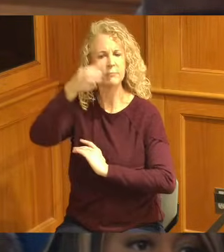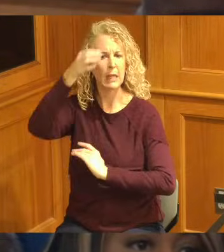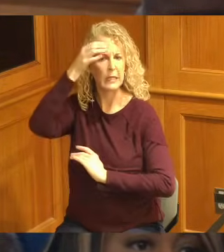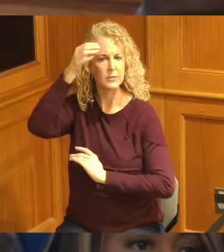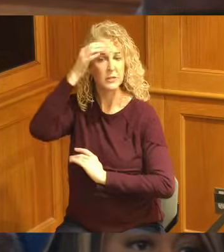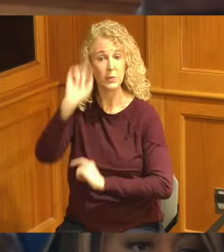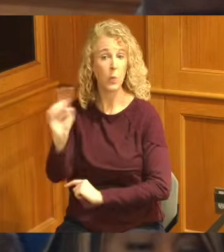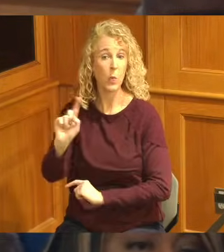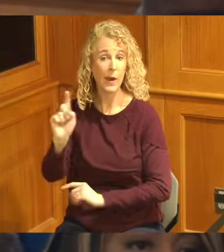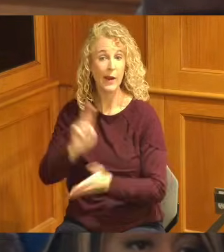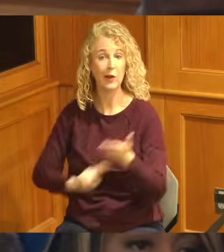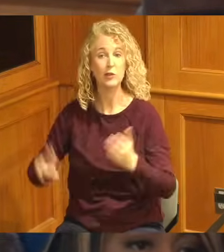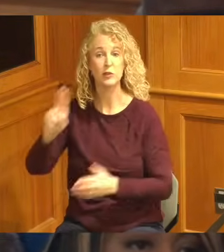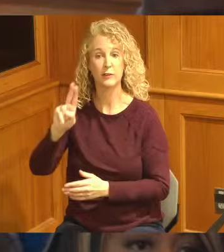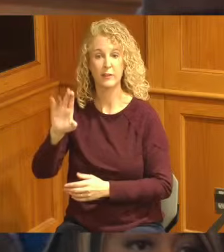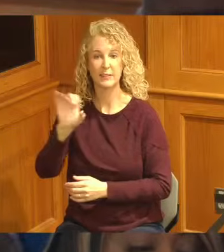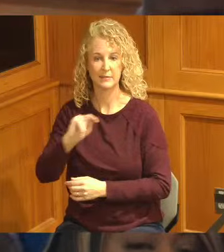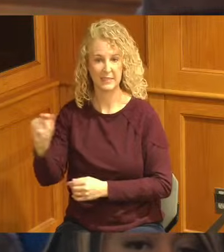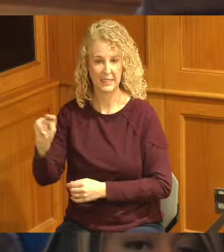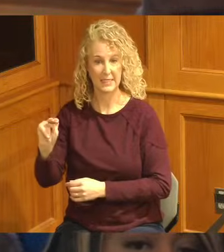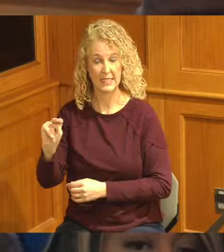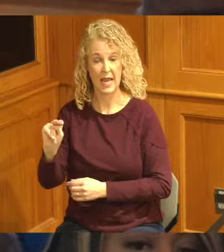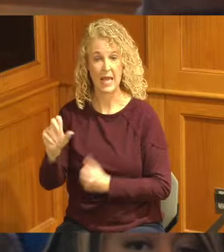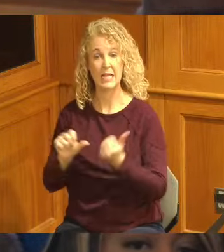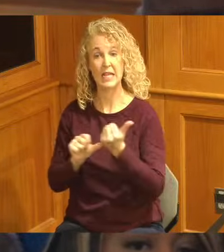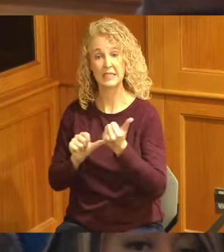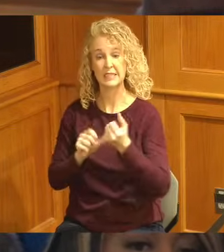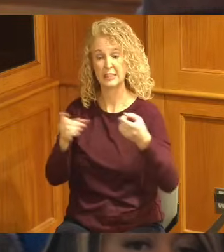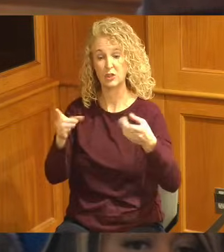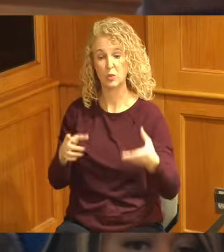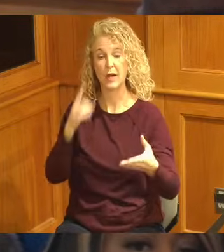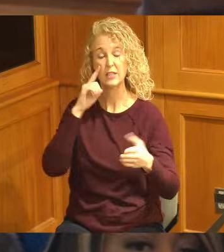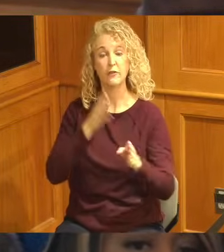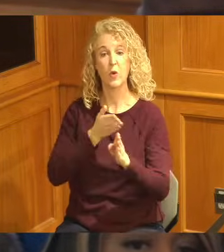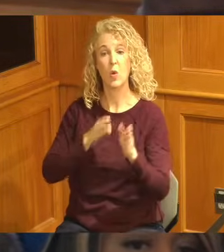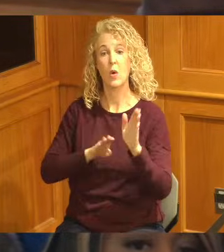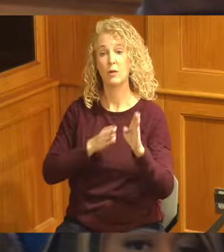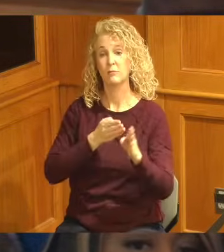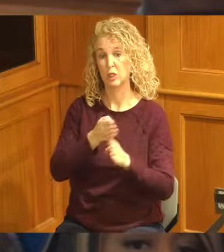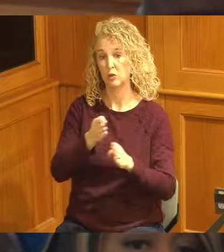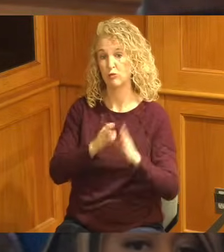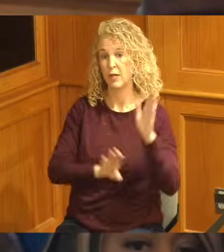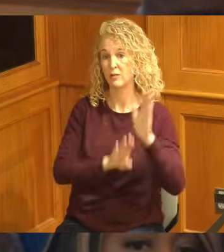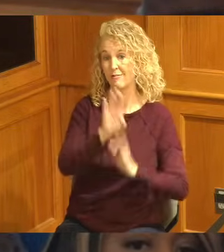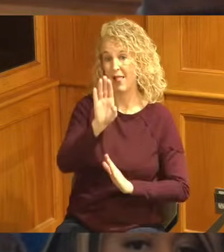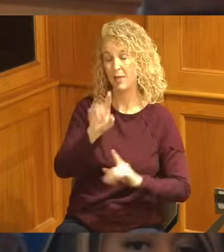the University of Cincinnati as Assistant Director of career development and in the private sector